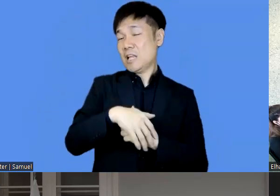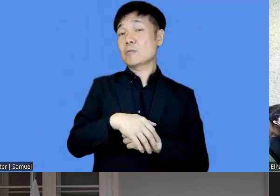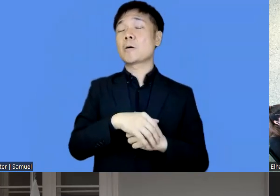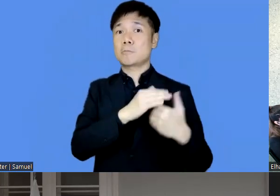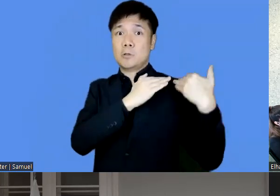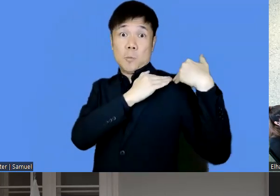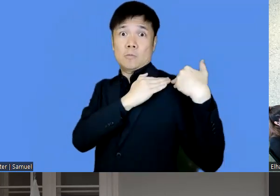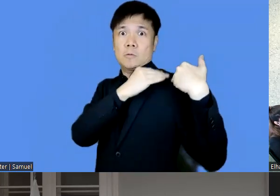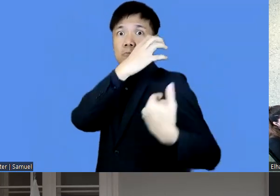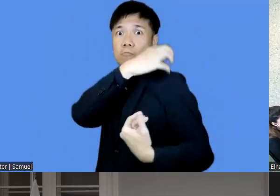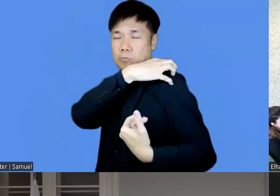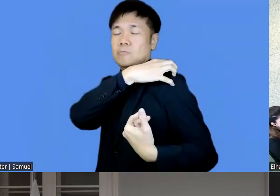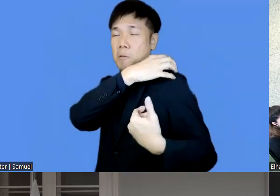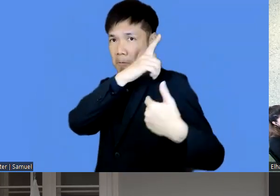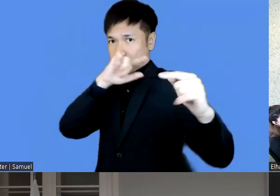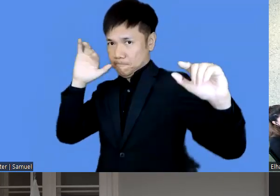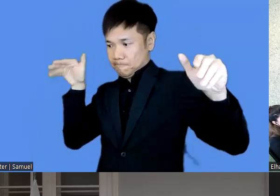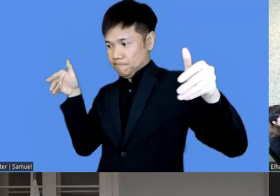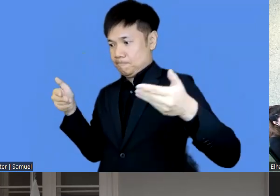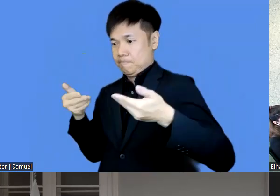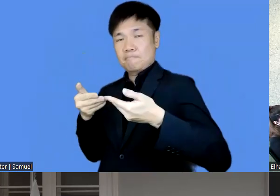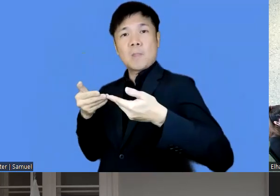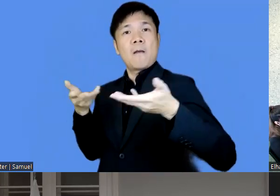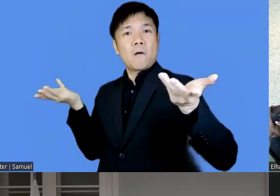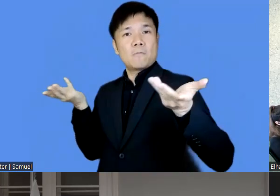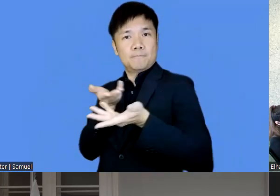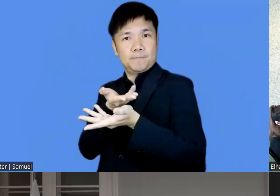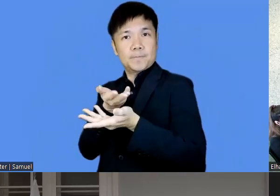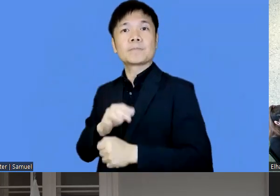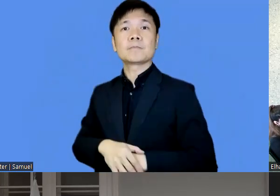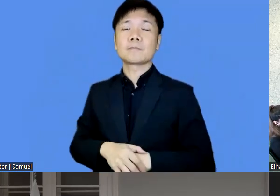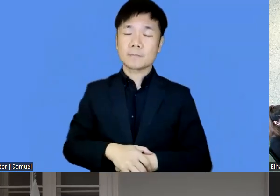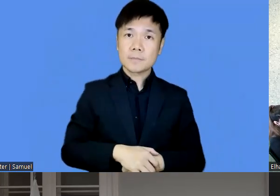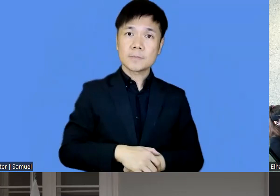be brought into the conversation. Secondly, what I would like to stress